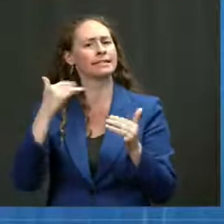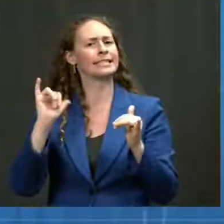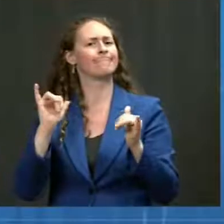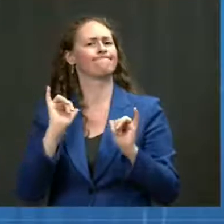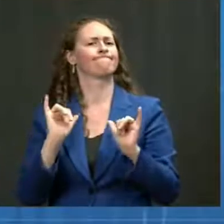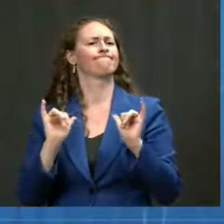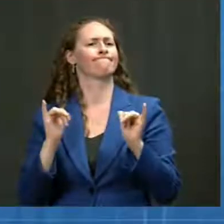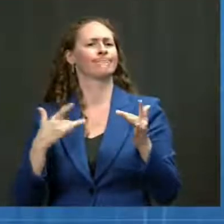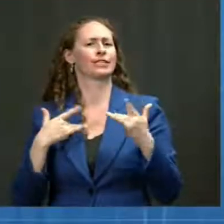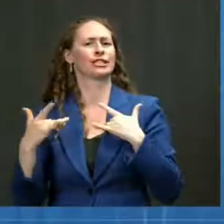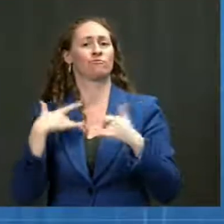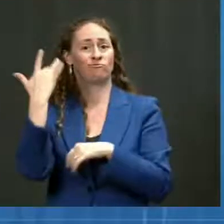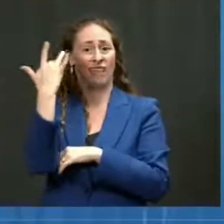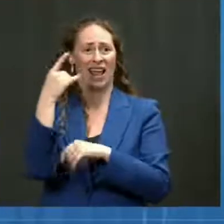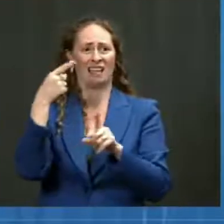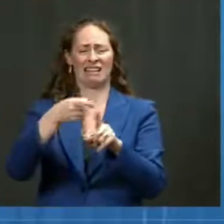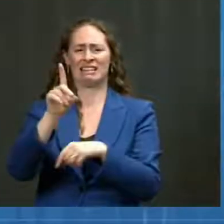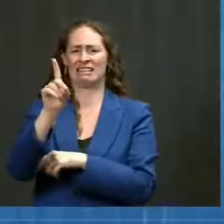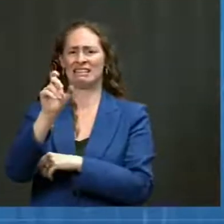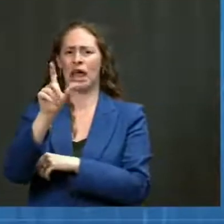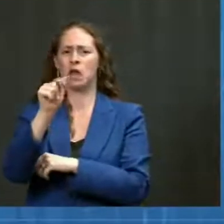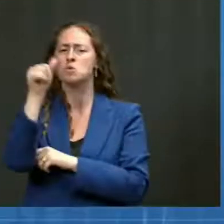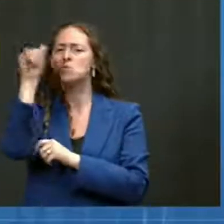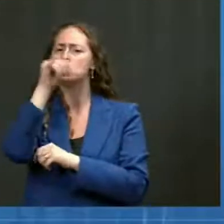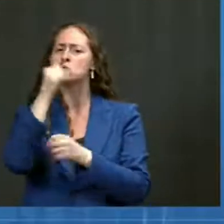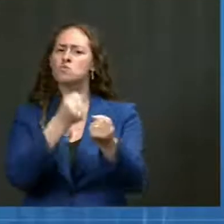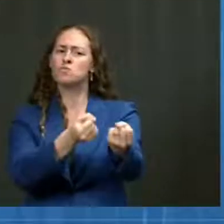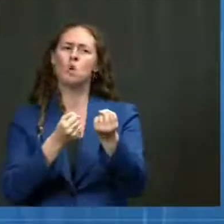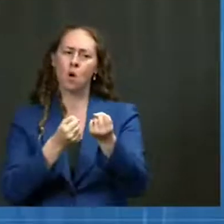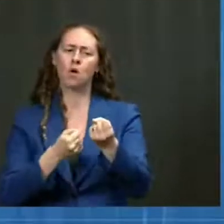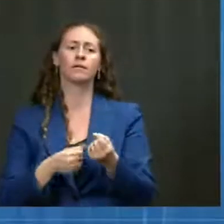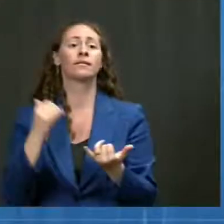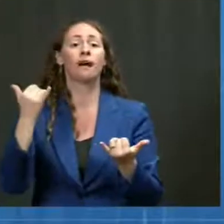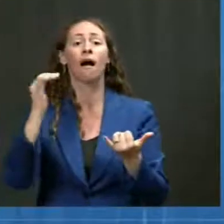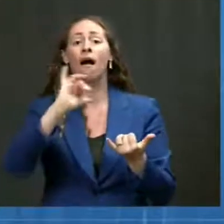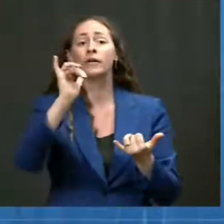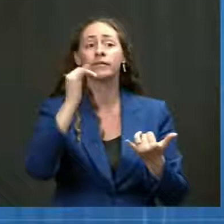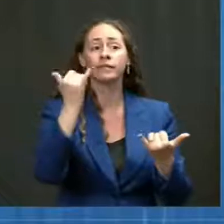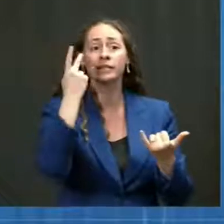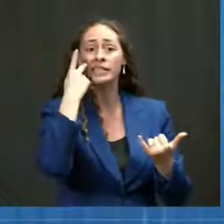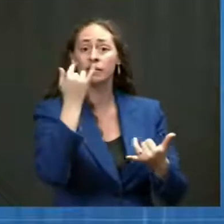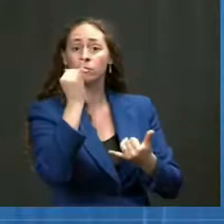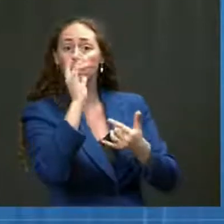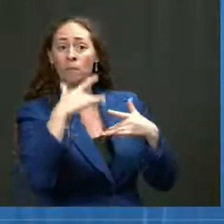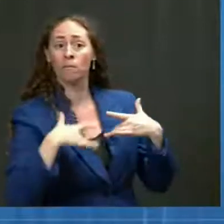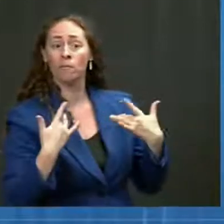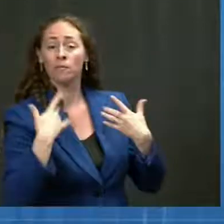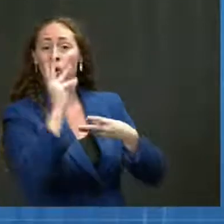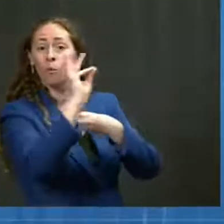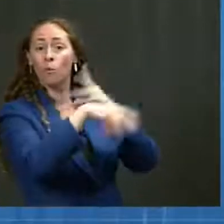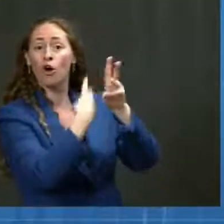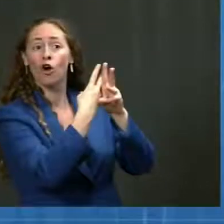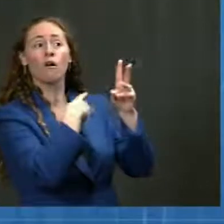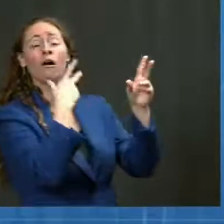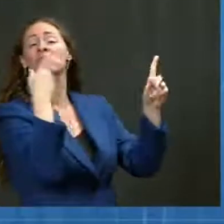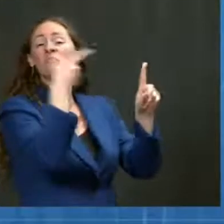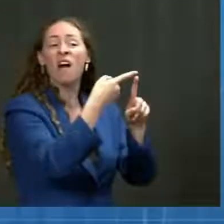OVER TIME AND AGAINST THE DELTA